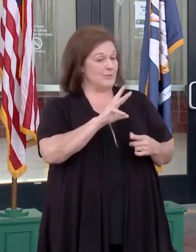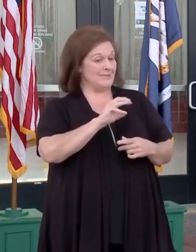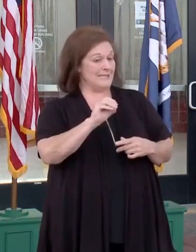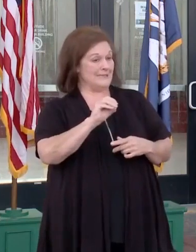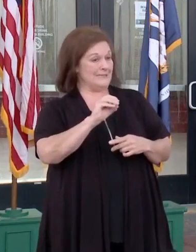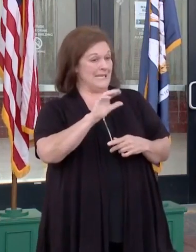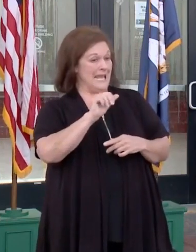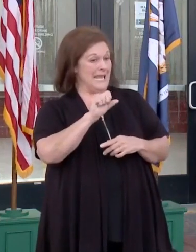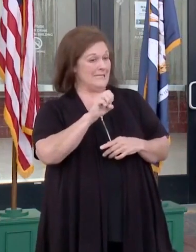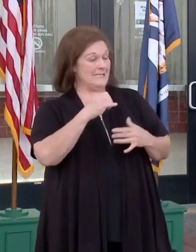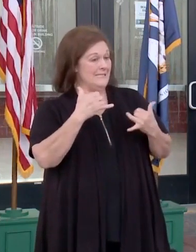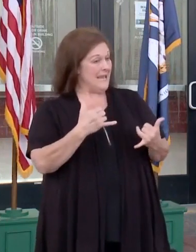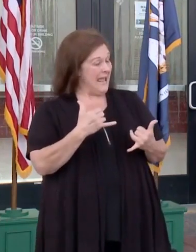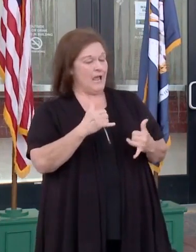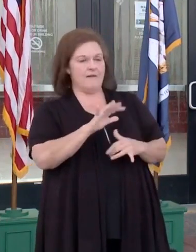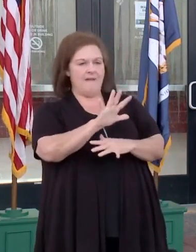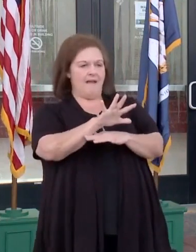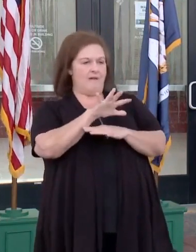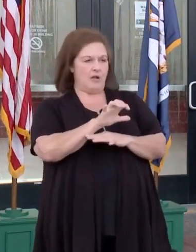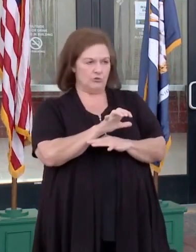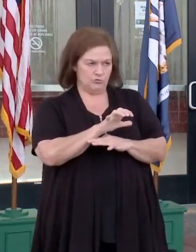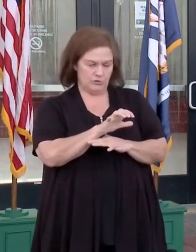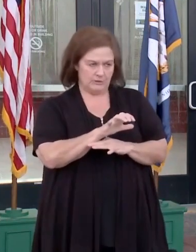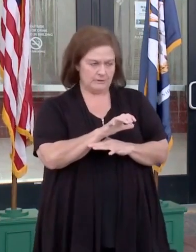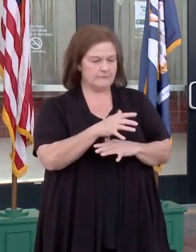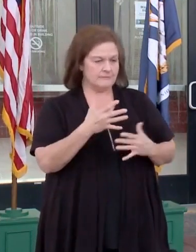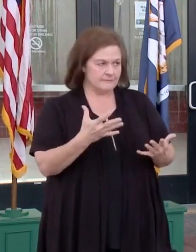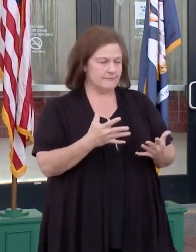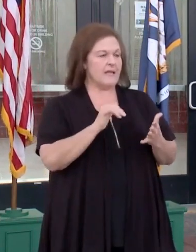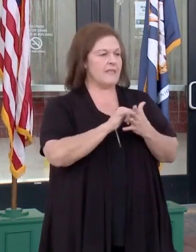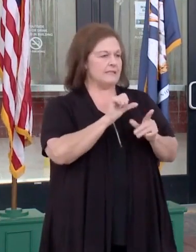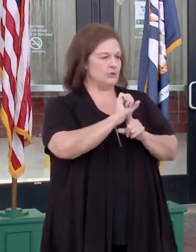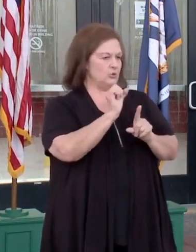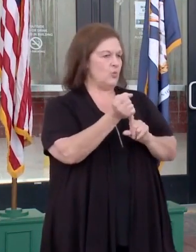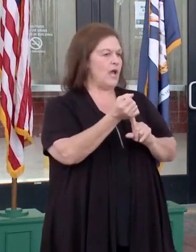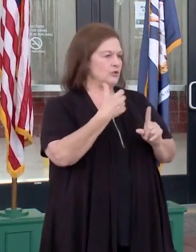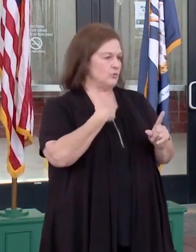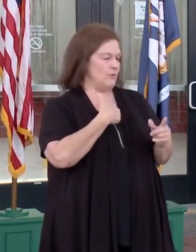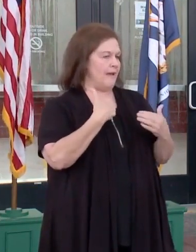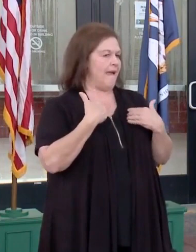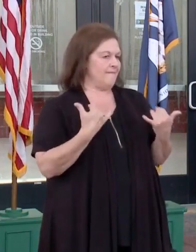Right 500 cases a day. So that is the situation we find ourselves in with the